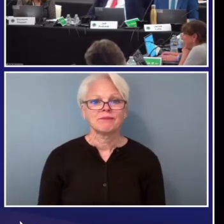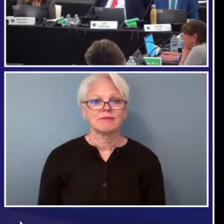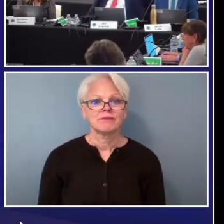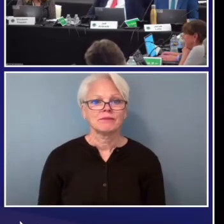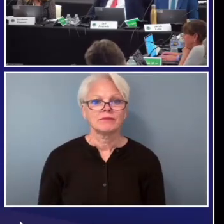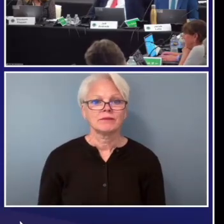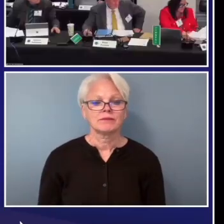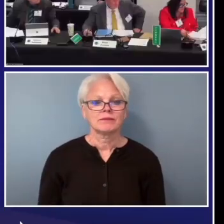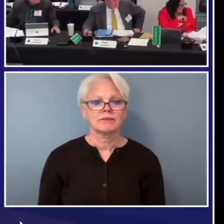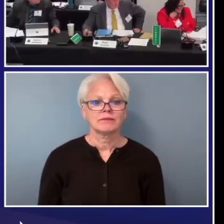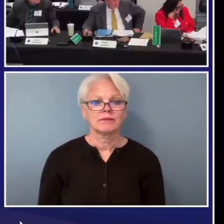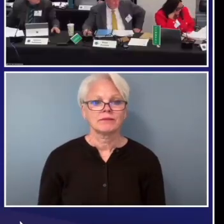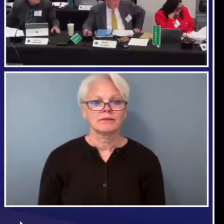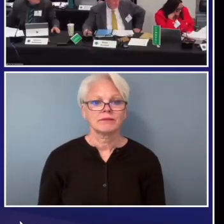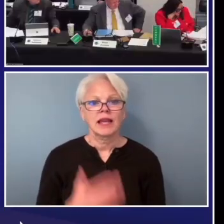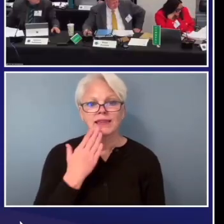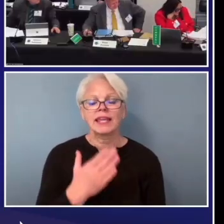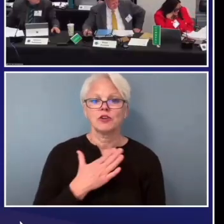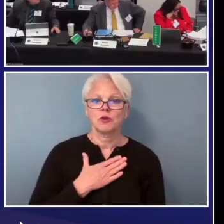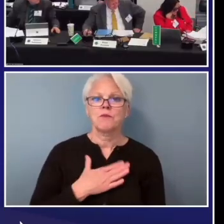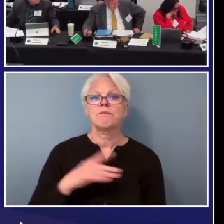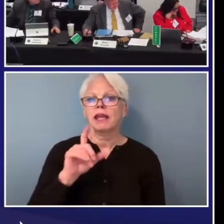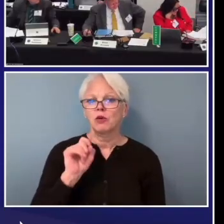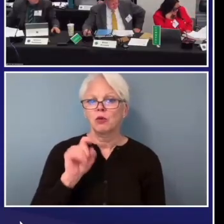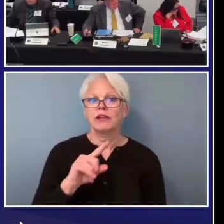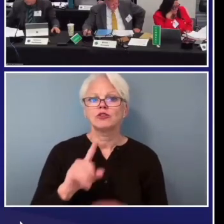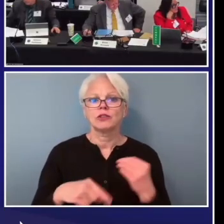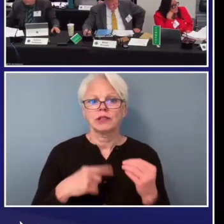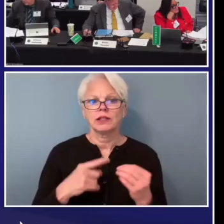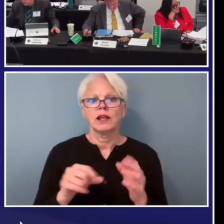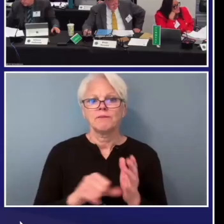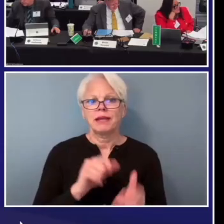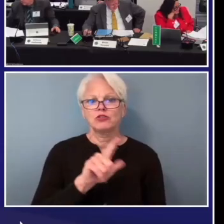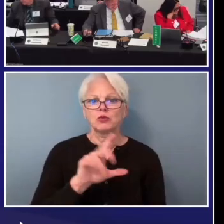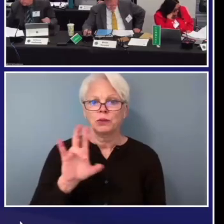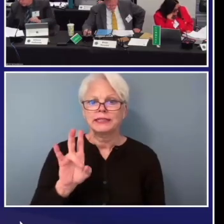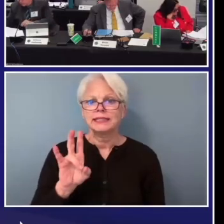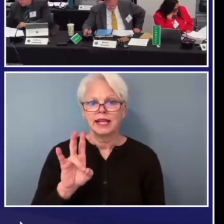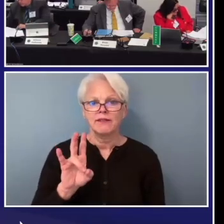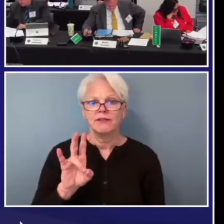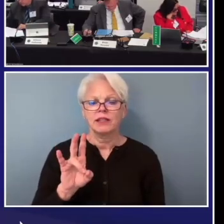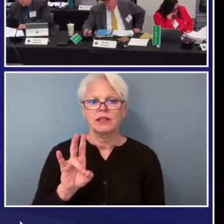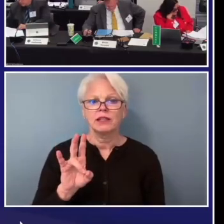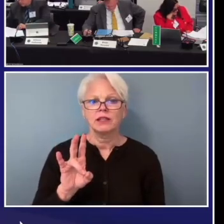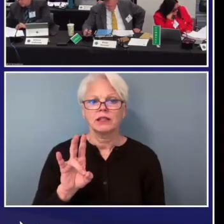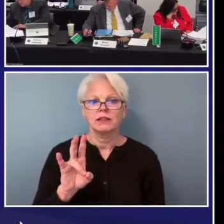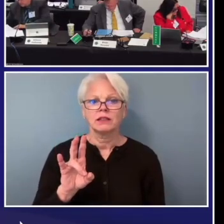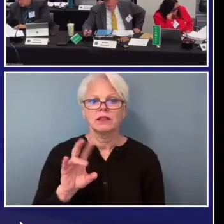Thank you. My question is pertaining to page 27 in number two.